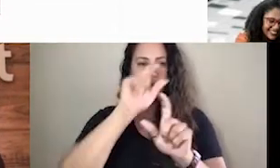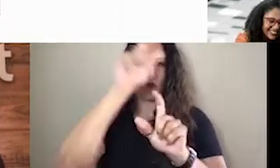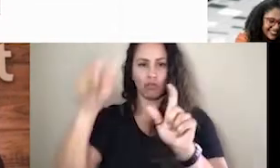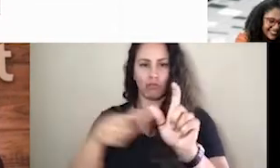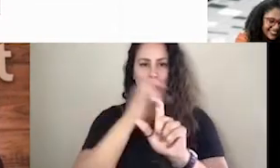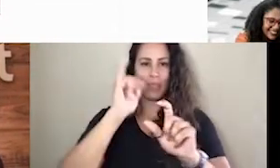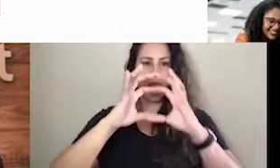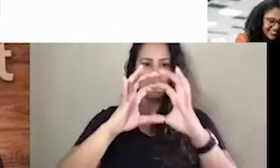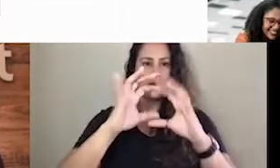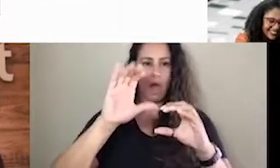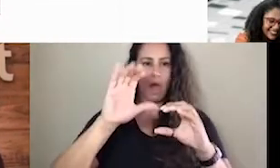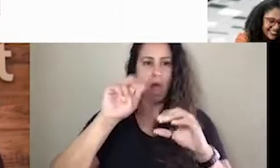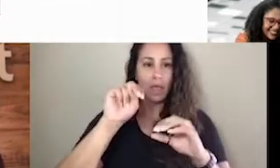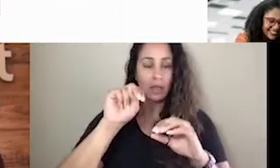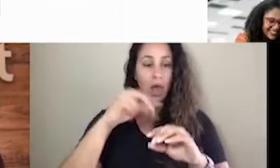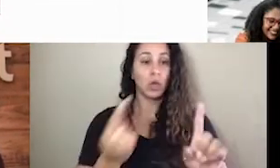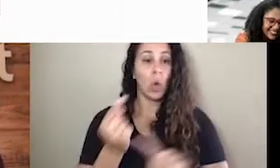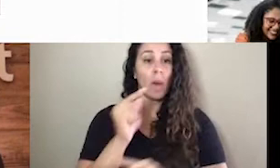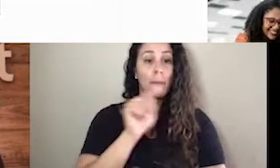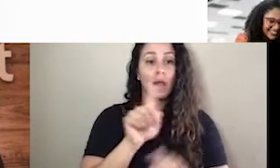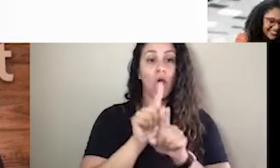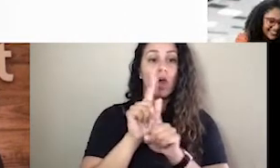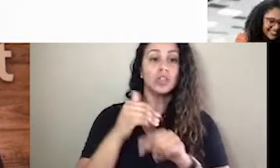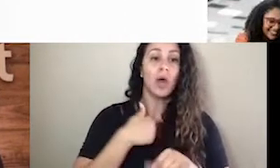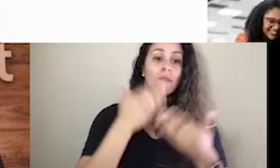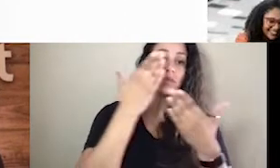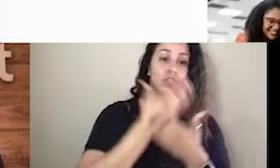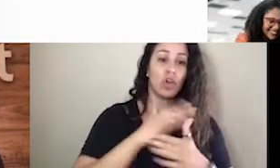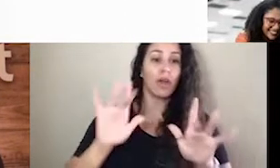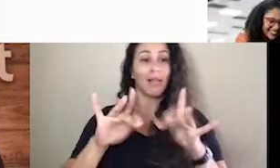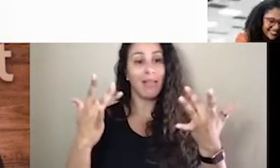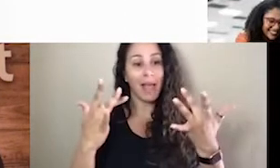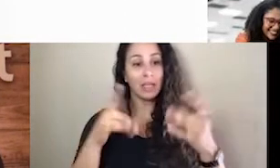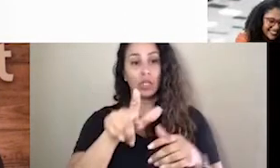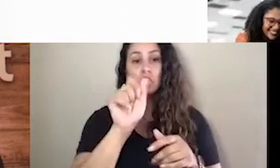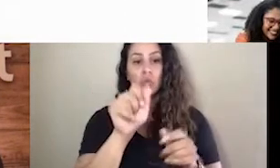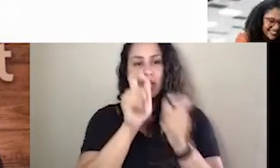AND BACK TO ICONS AND DARK AND LIGHT SECTION TO CHANGE